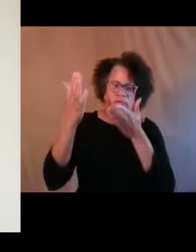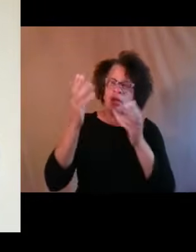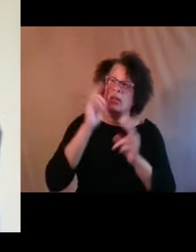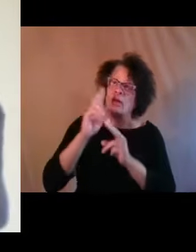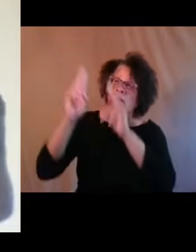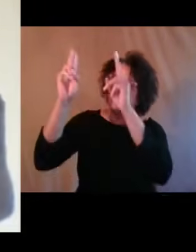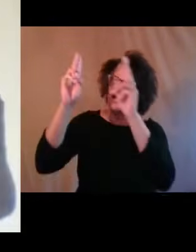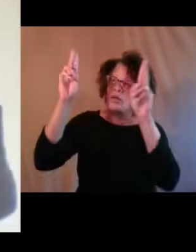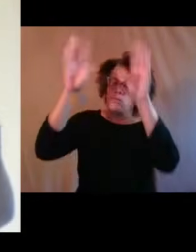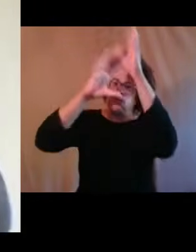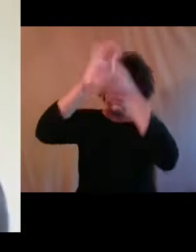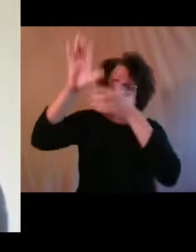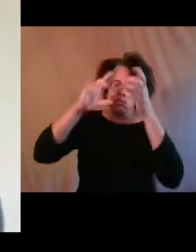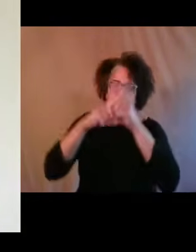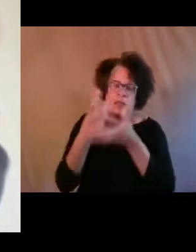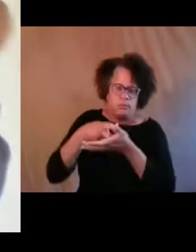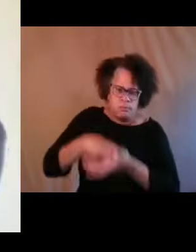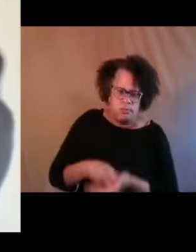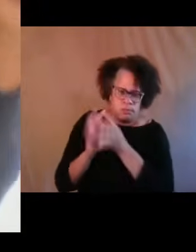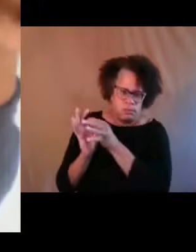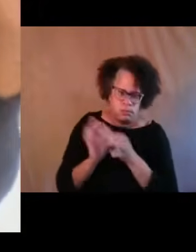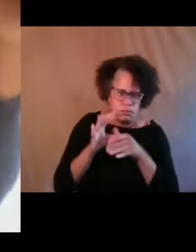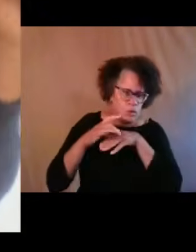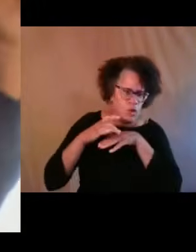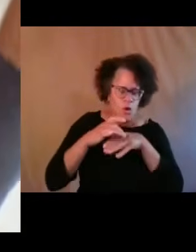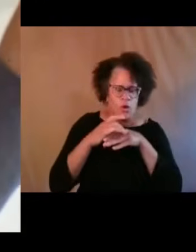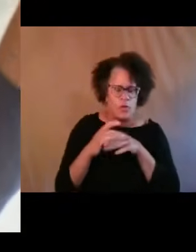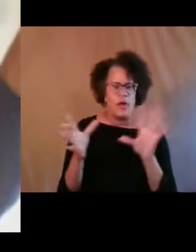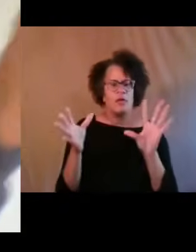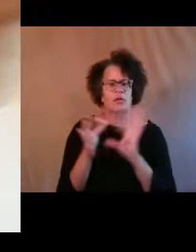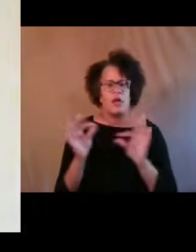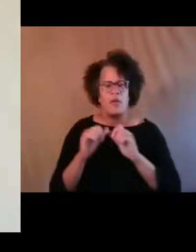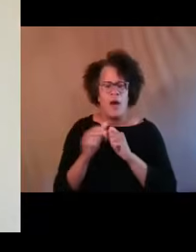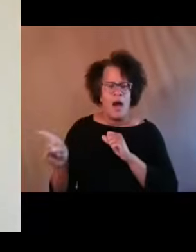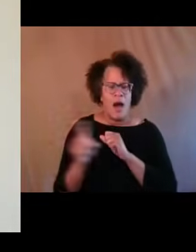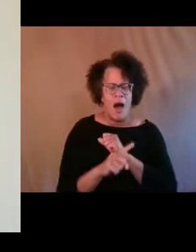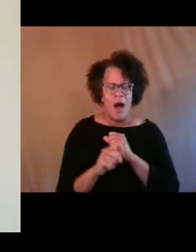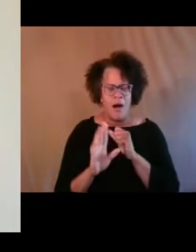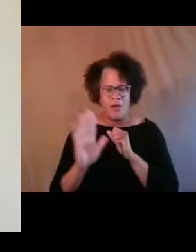or knuckle deep in the earth, talking about how they periods right around the corner